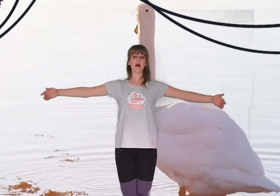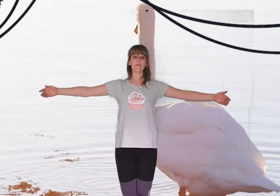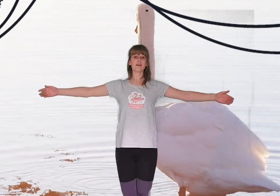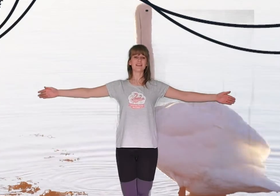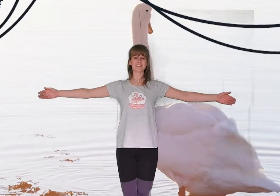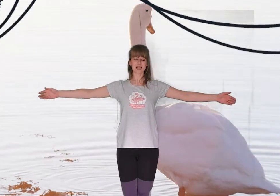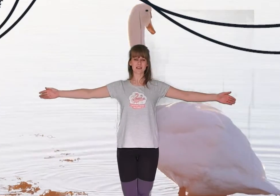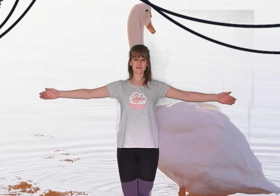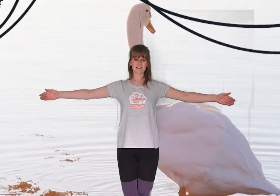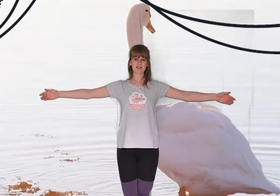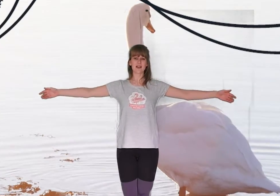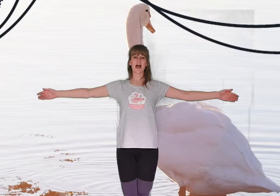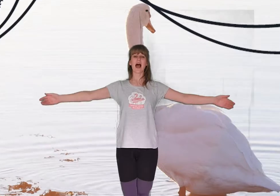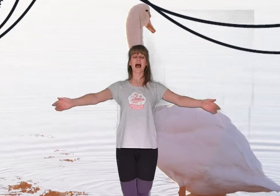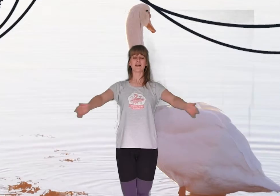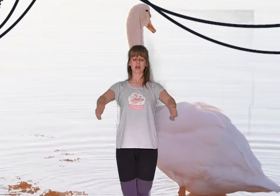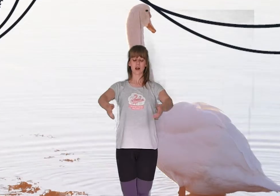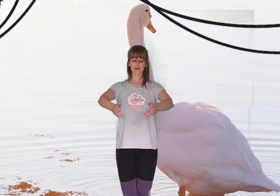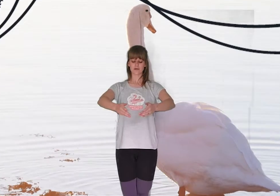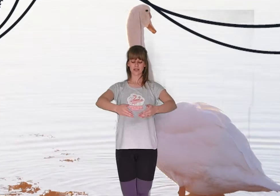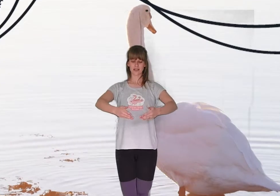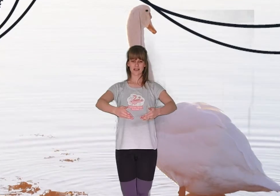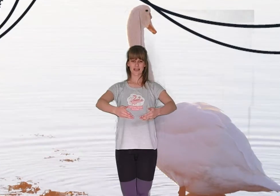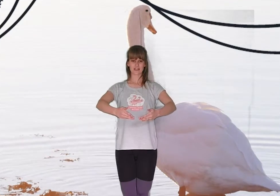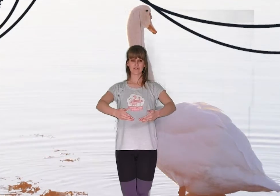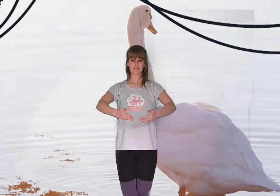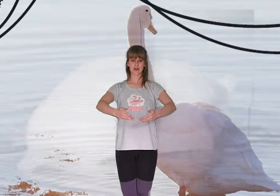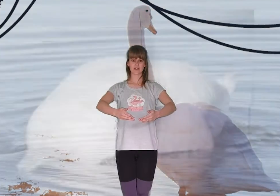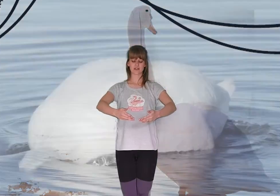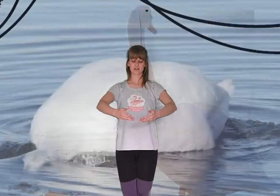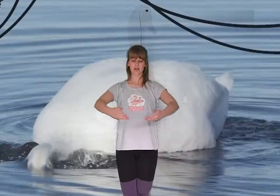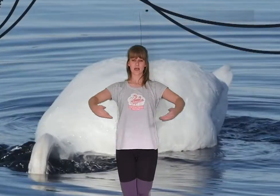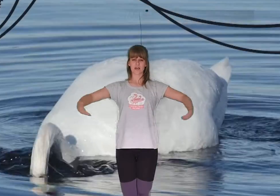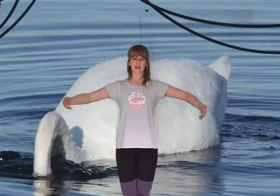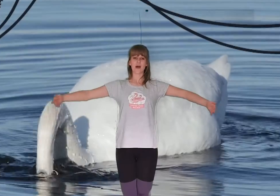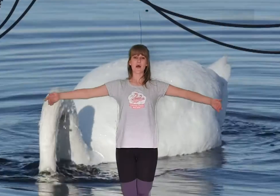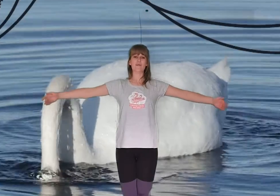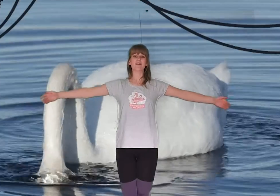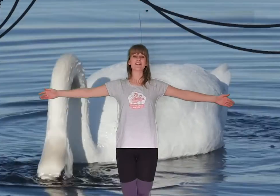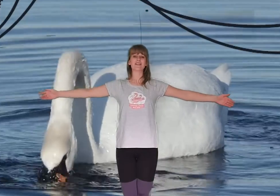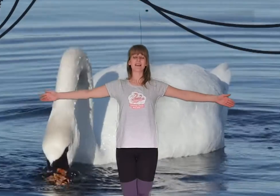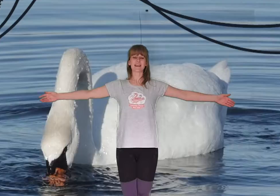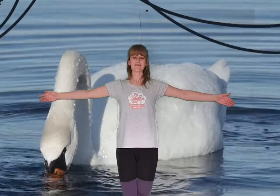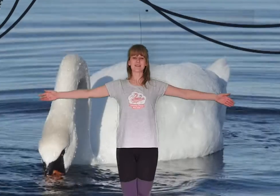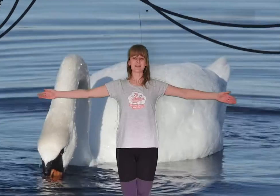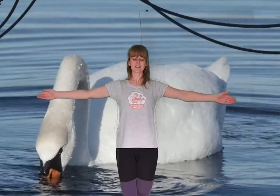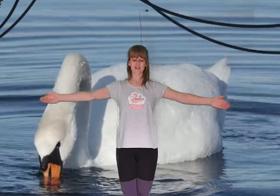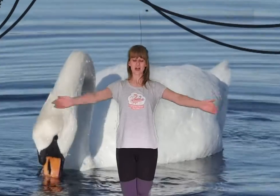up into second position and closing into first. Open into second position